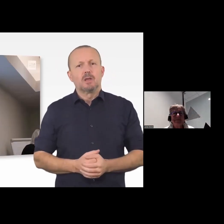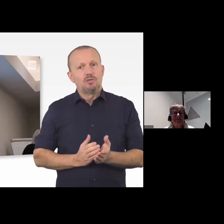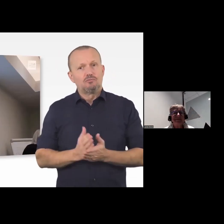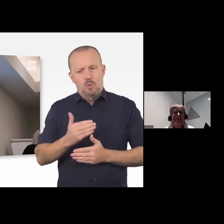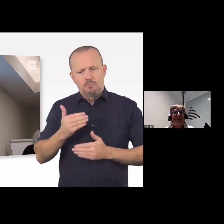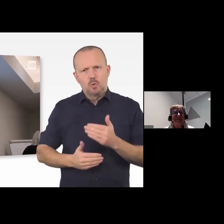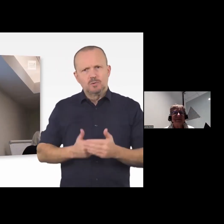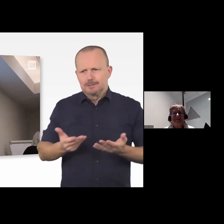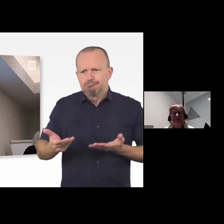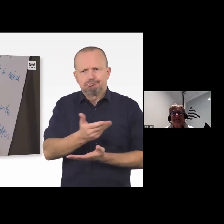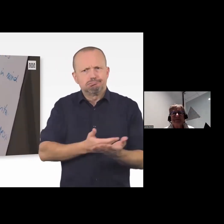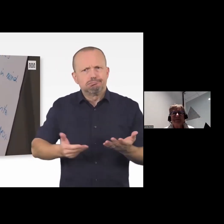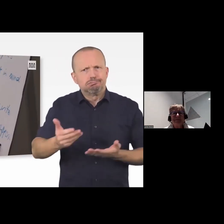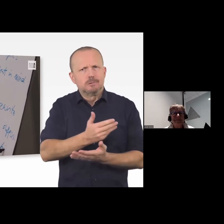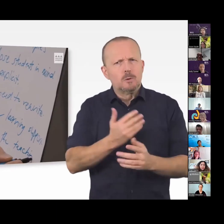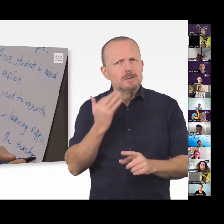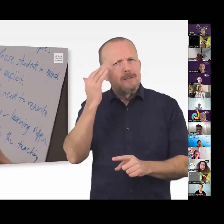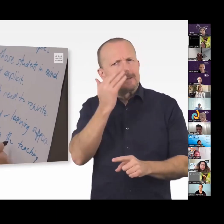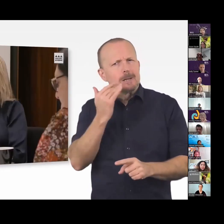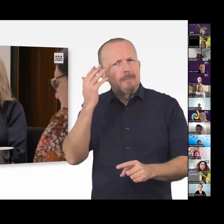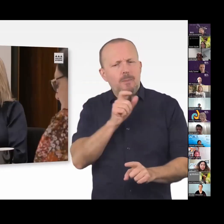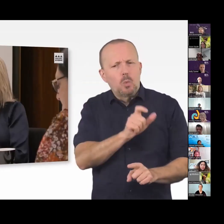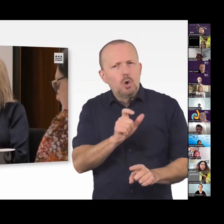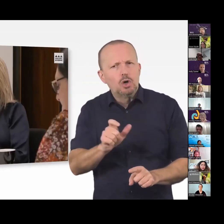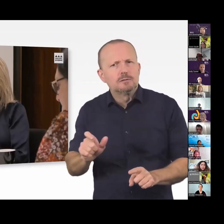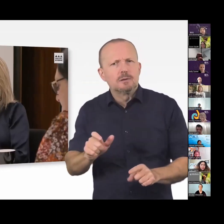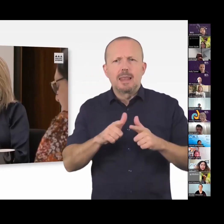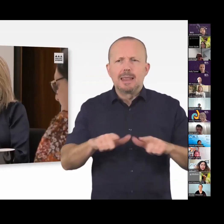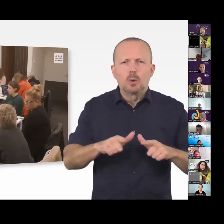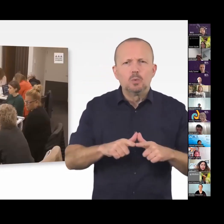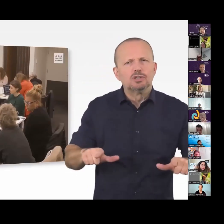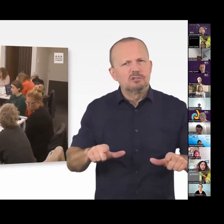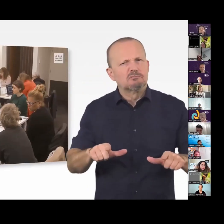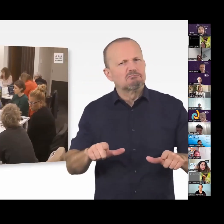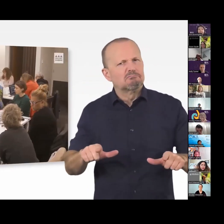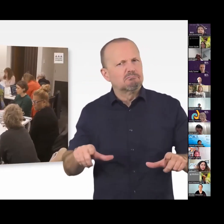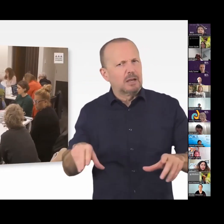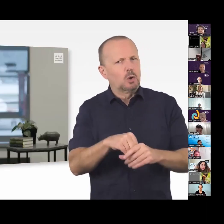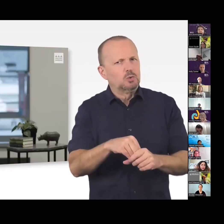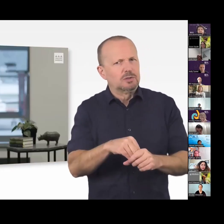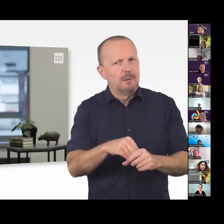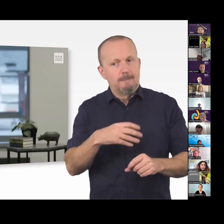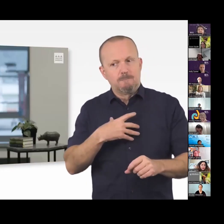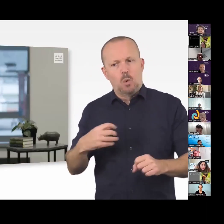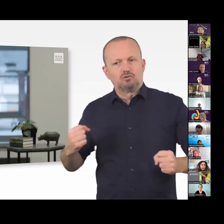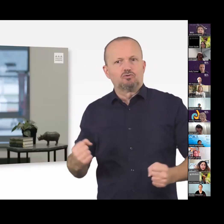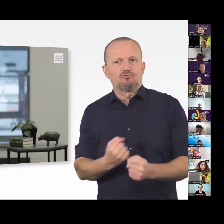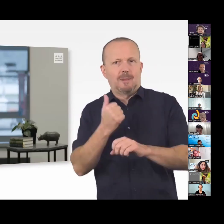is really think about the words and the languaging around inclusion. Think of the strengths-based lens,